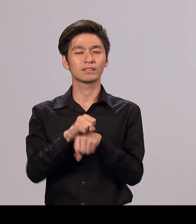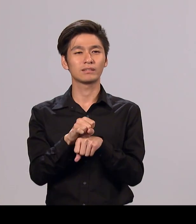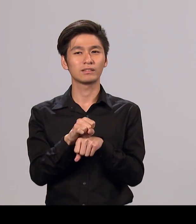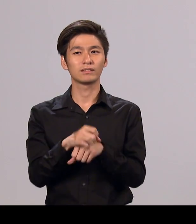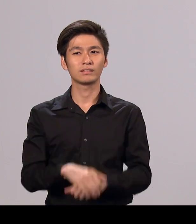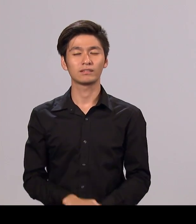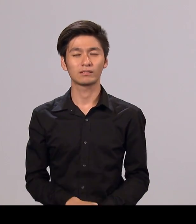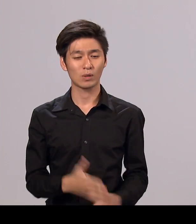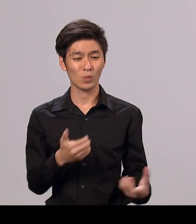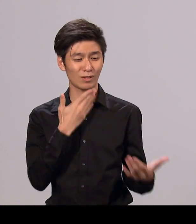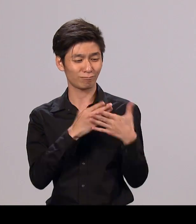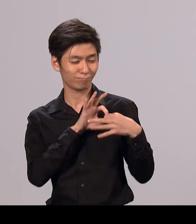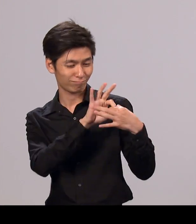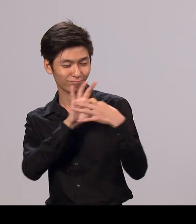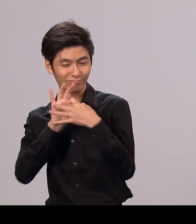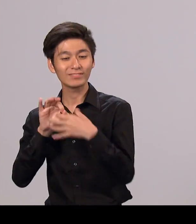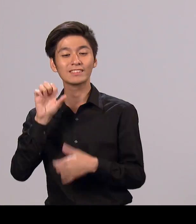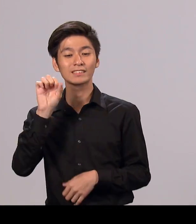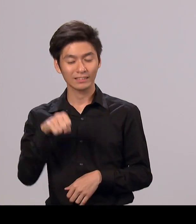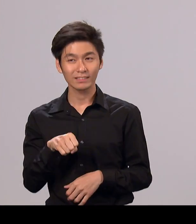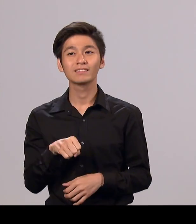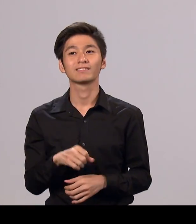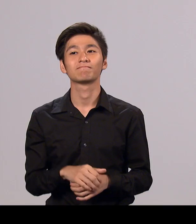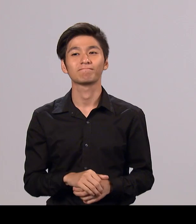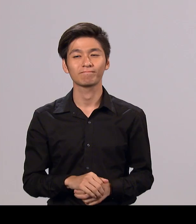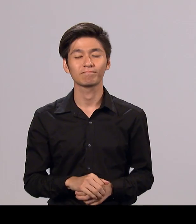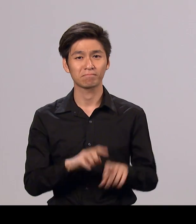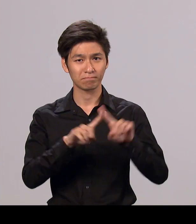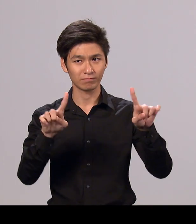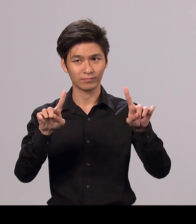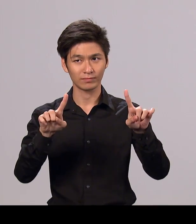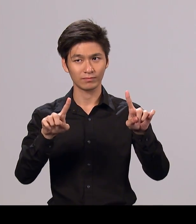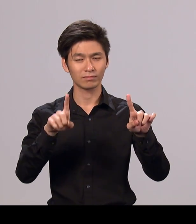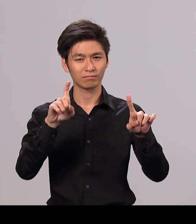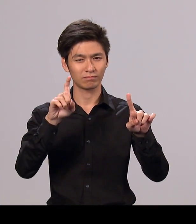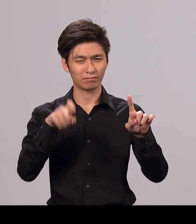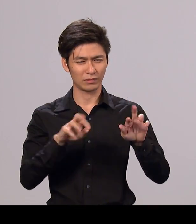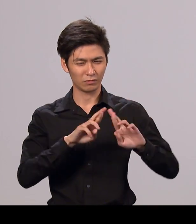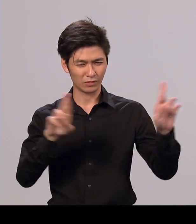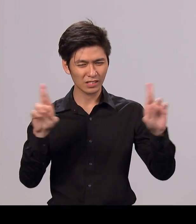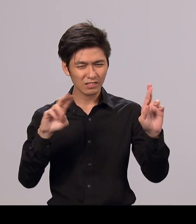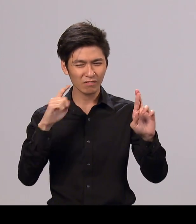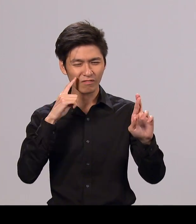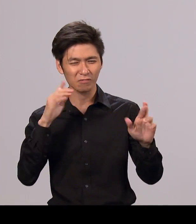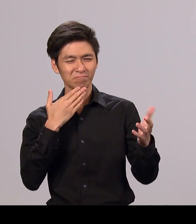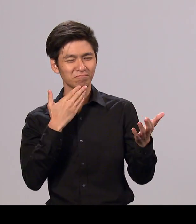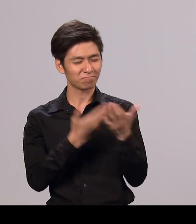We want good relations with other countries if it is at all possible, but we must also be prepared for ups and downs from time to time.